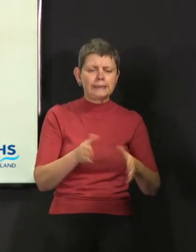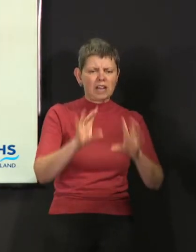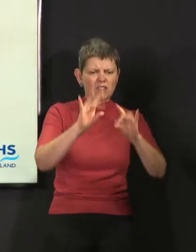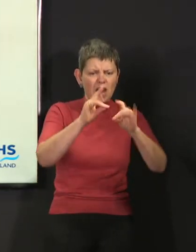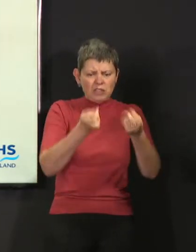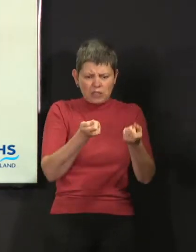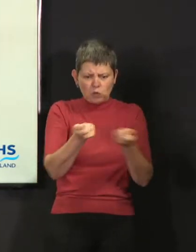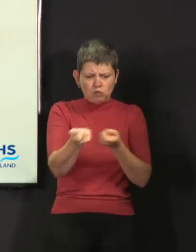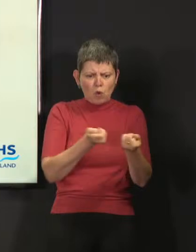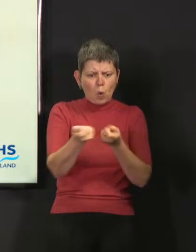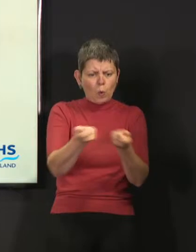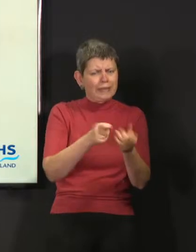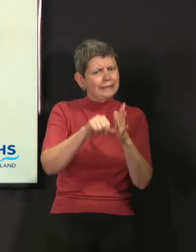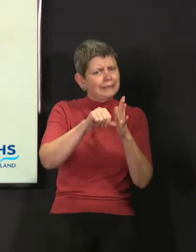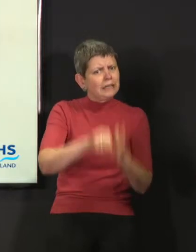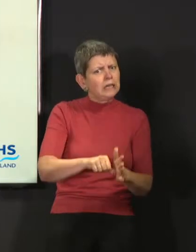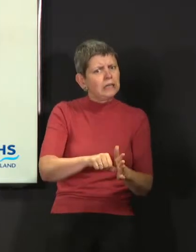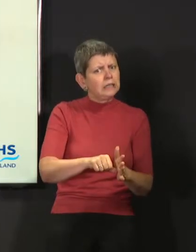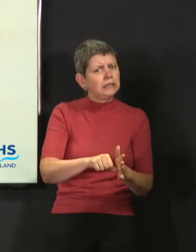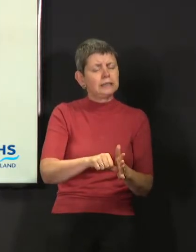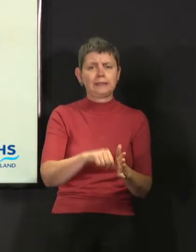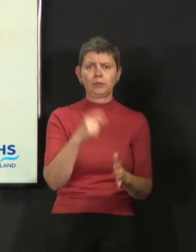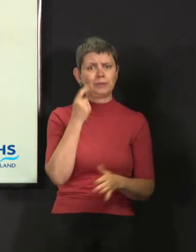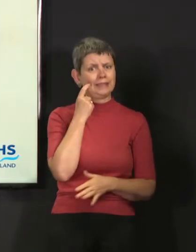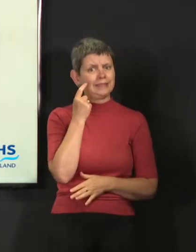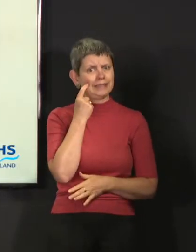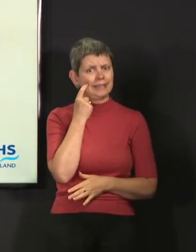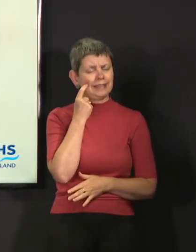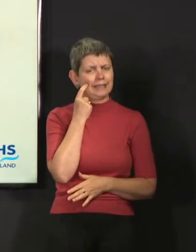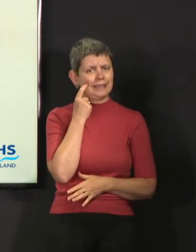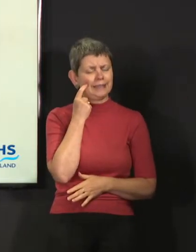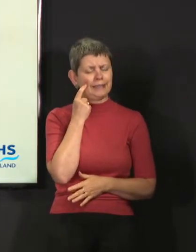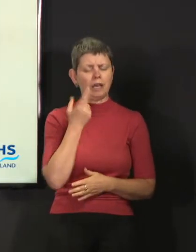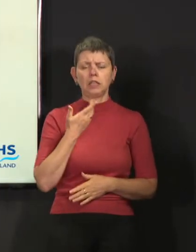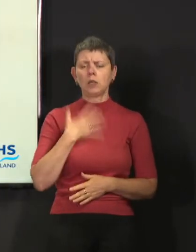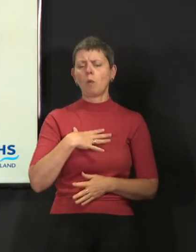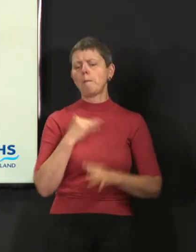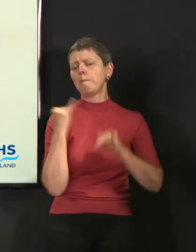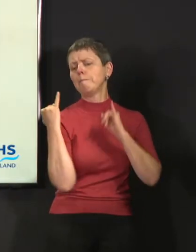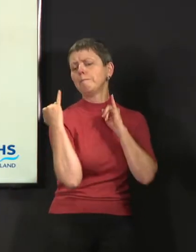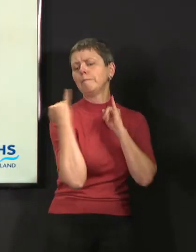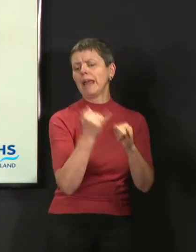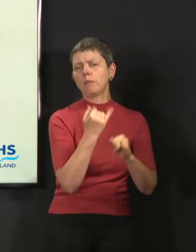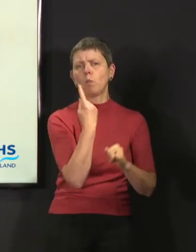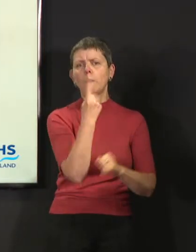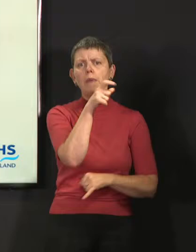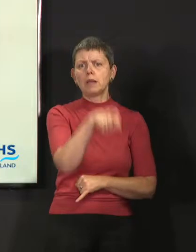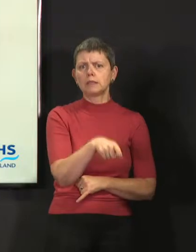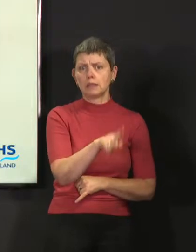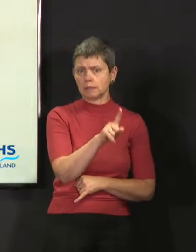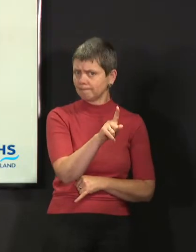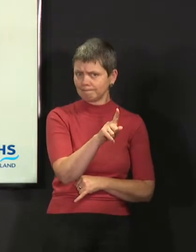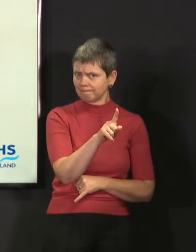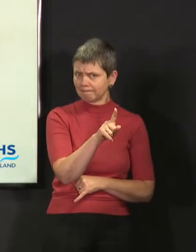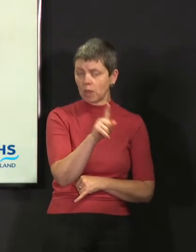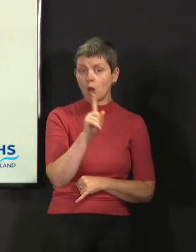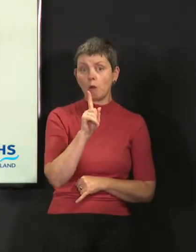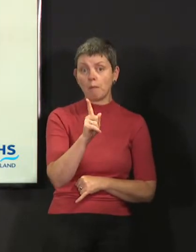not easy and I don't want to blame any single individual but outbreaks are often because the virus has been given